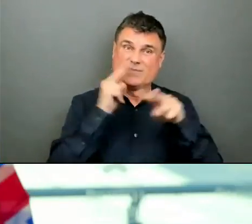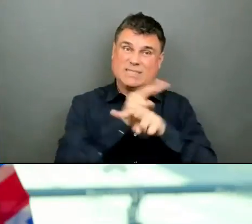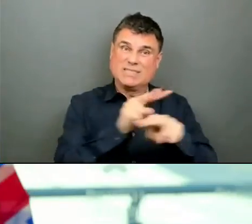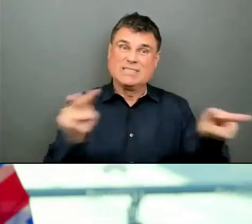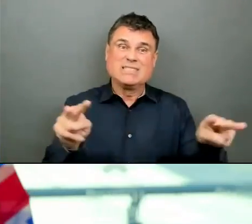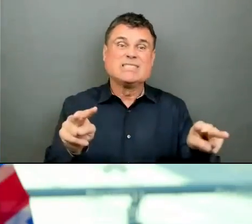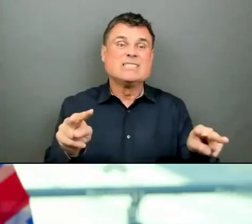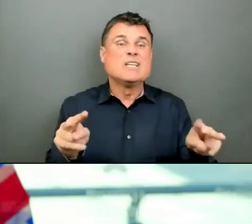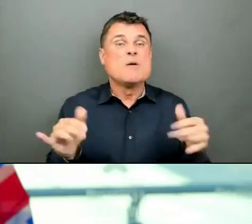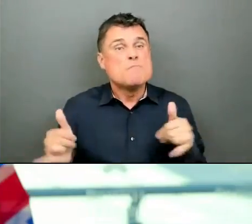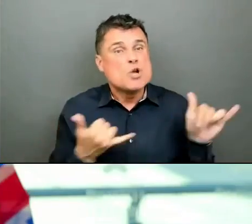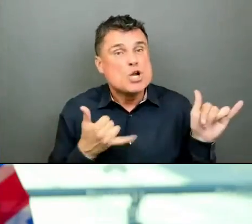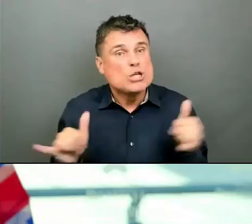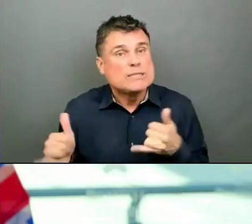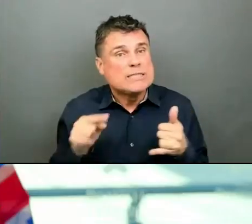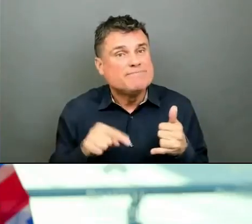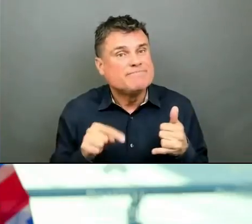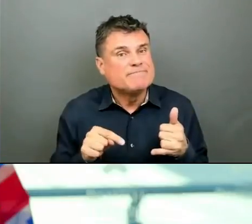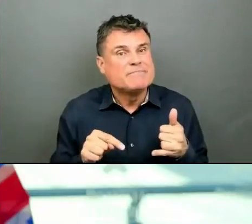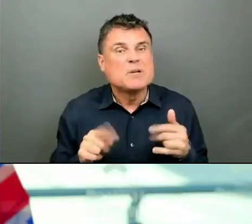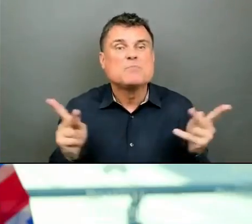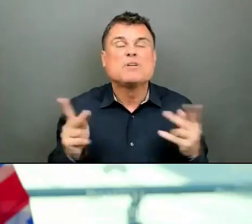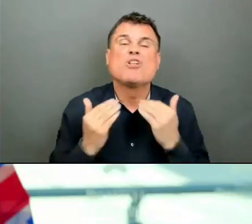taking it